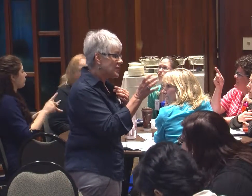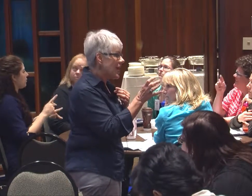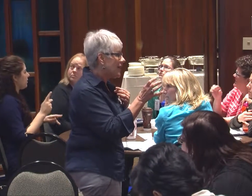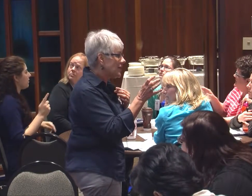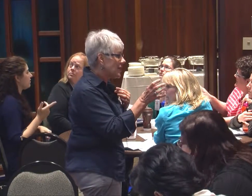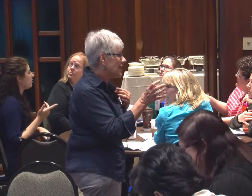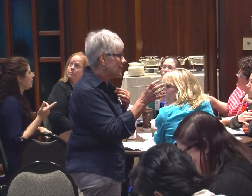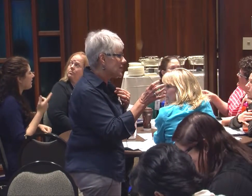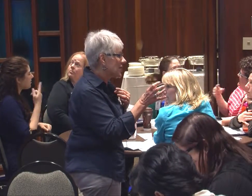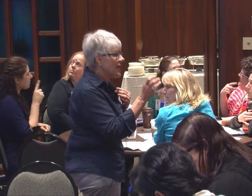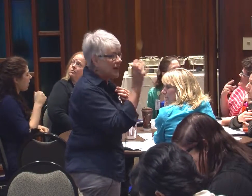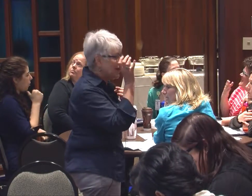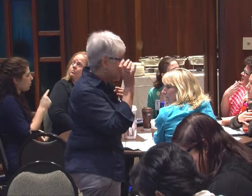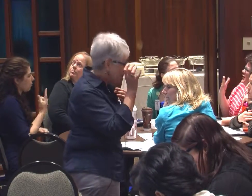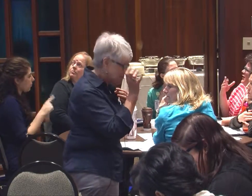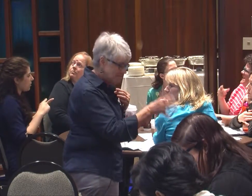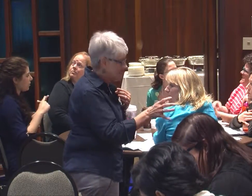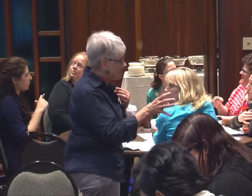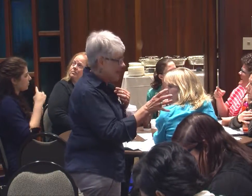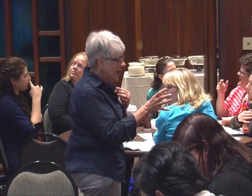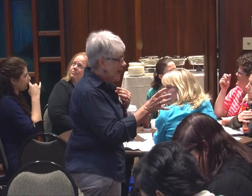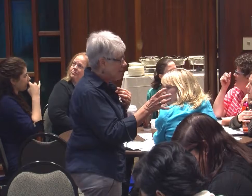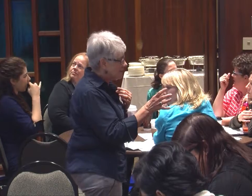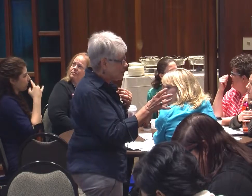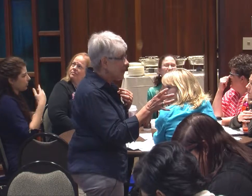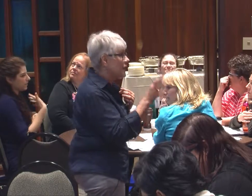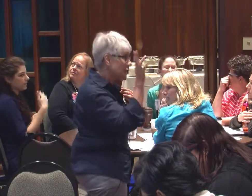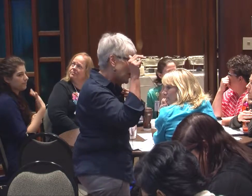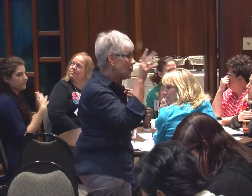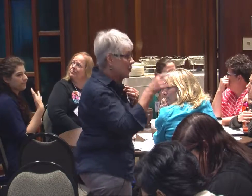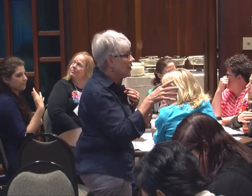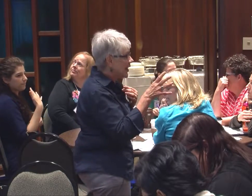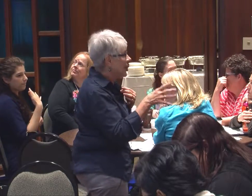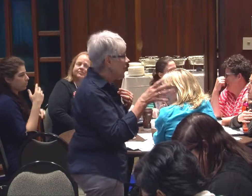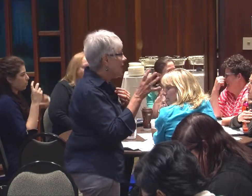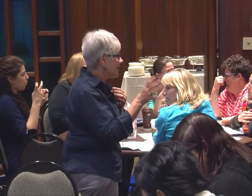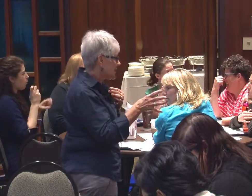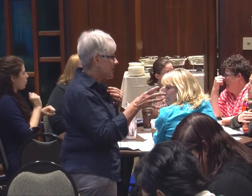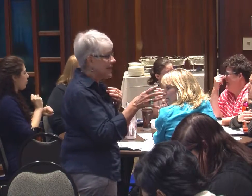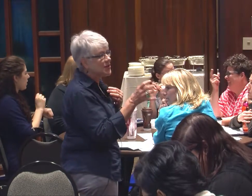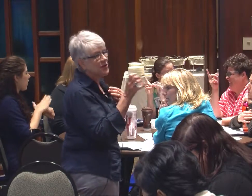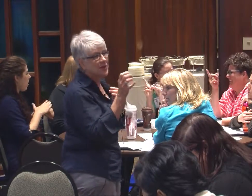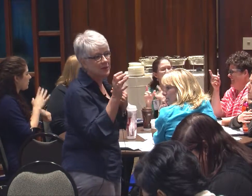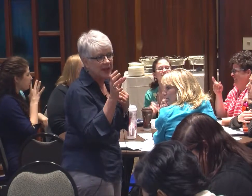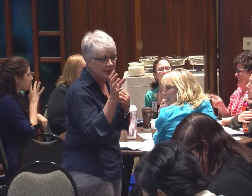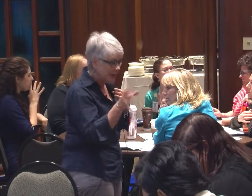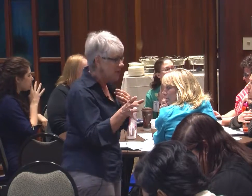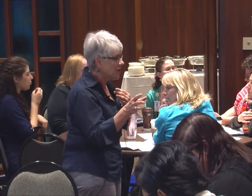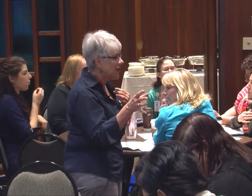child is you know, when you're - quote - working on speech or when an early